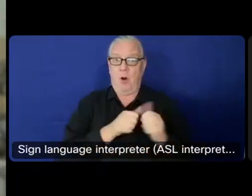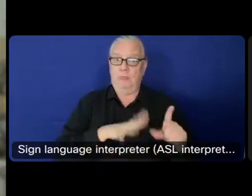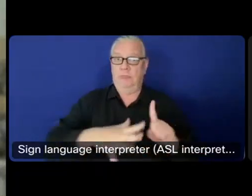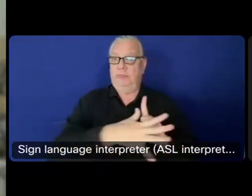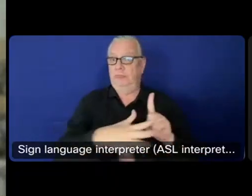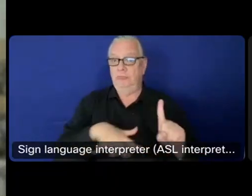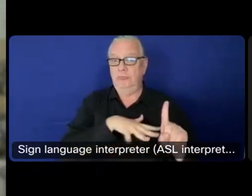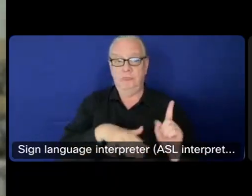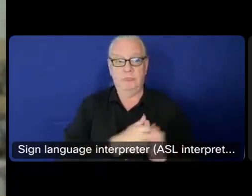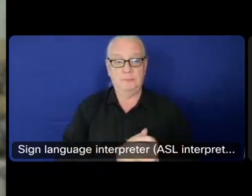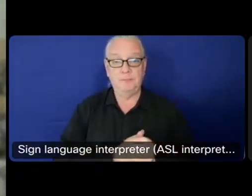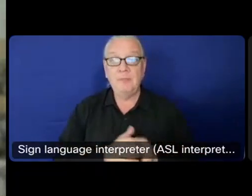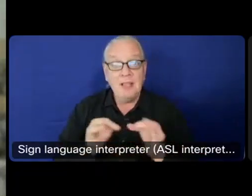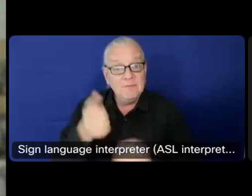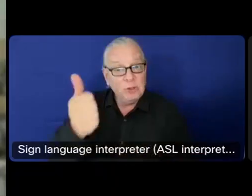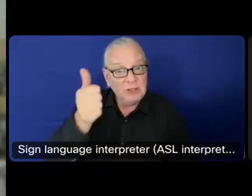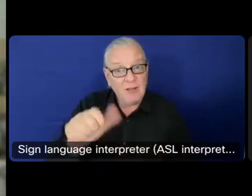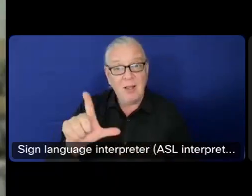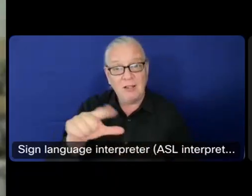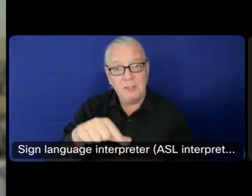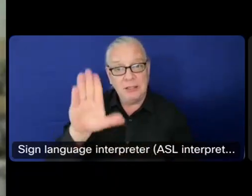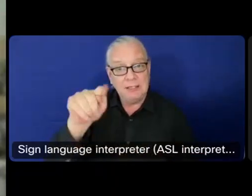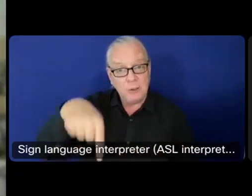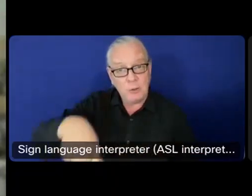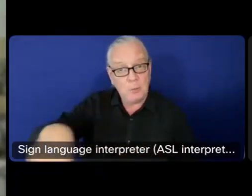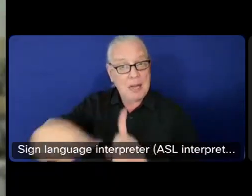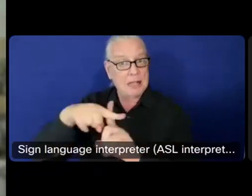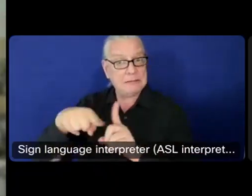is part of the LGBTQ+ community, maybe you have chosen